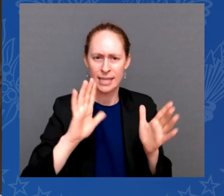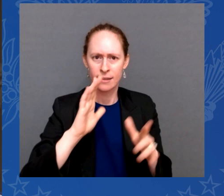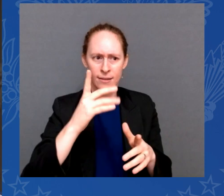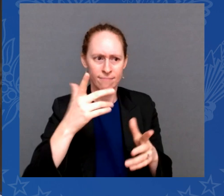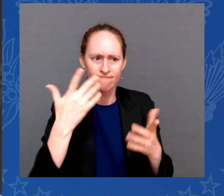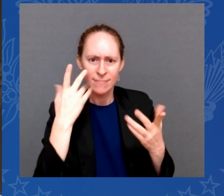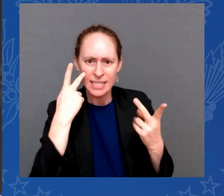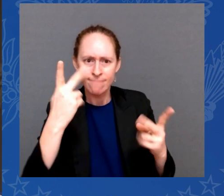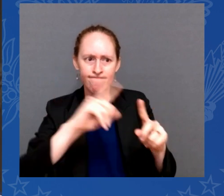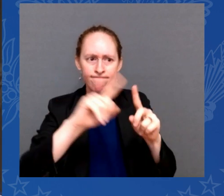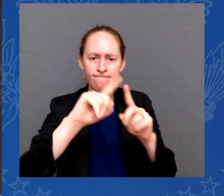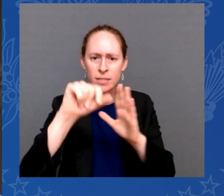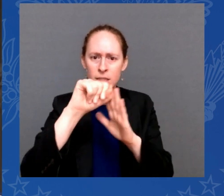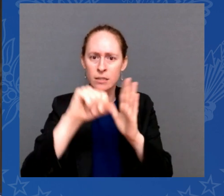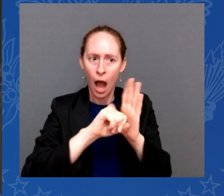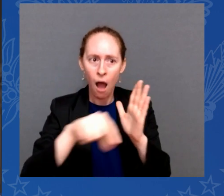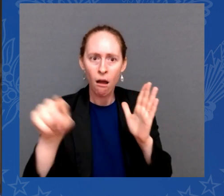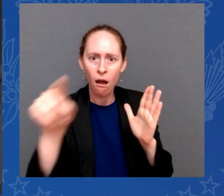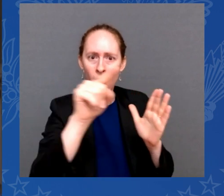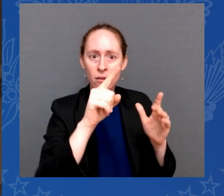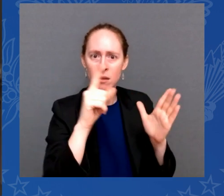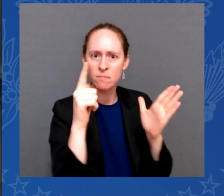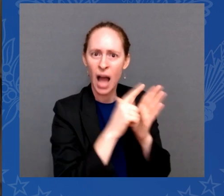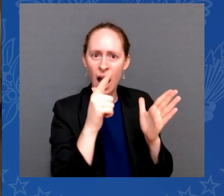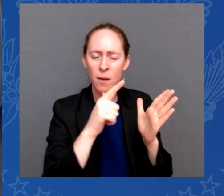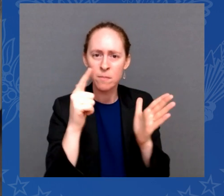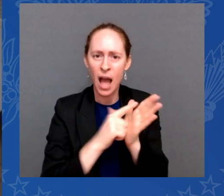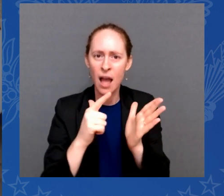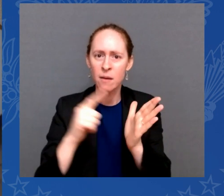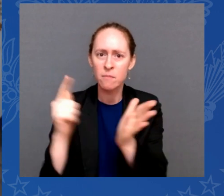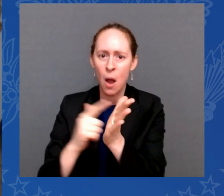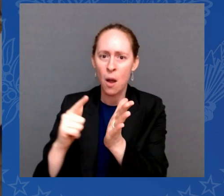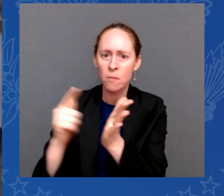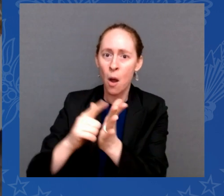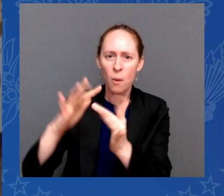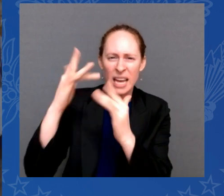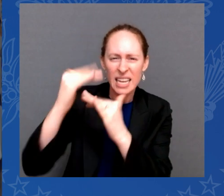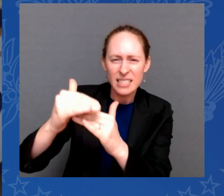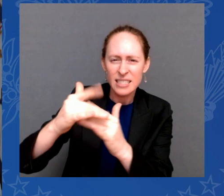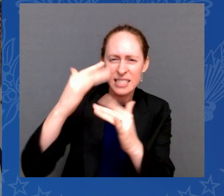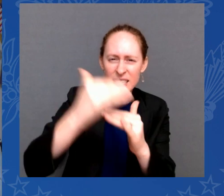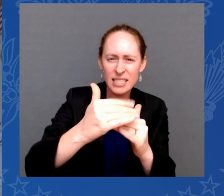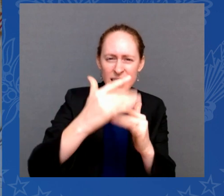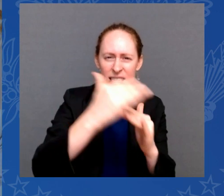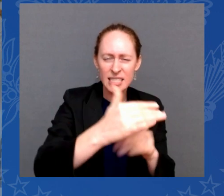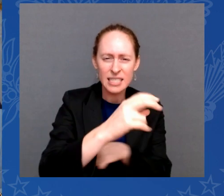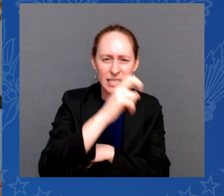with devastating consequences for women's health, their safety and their civil rights.